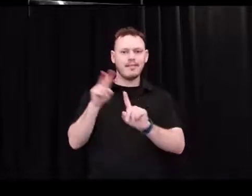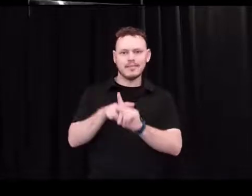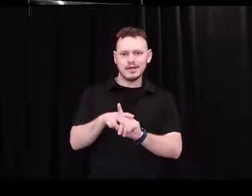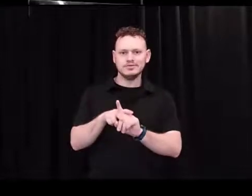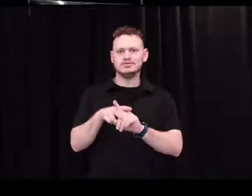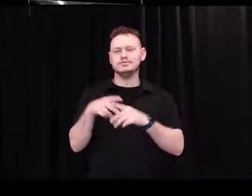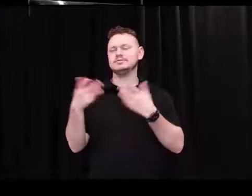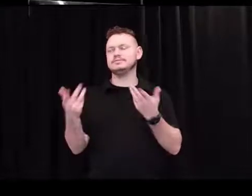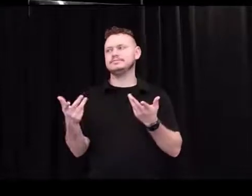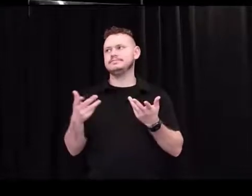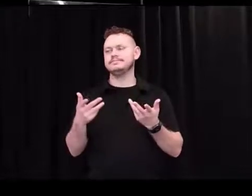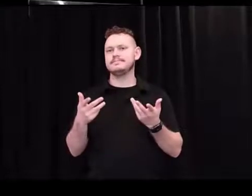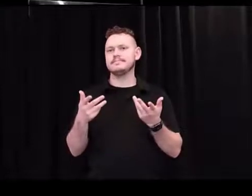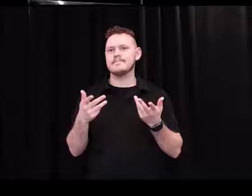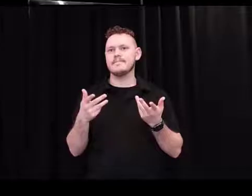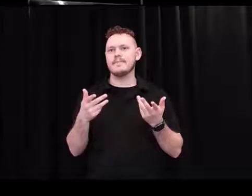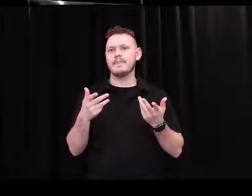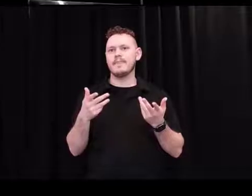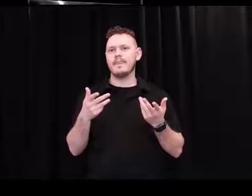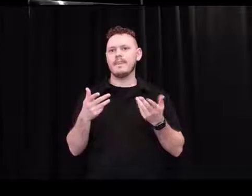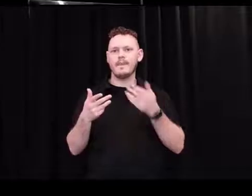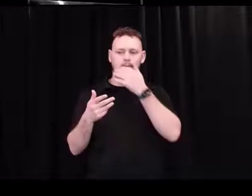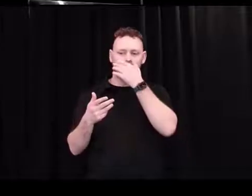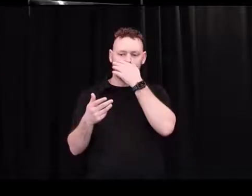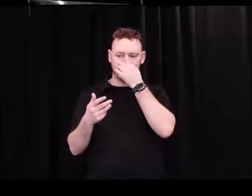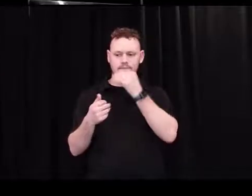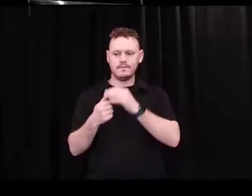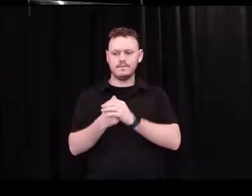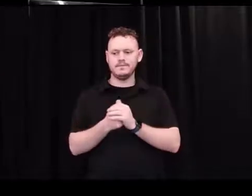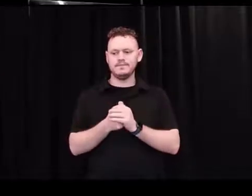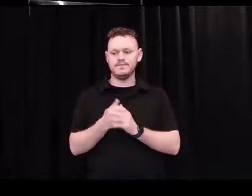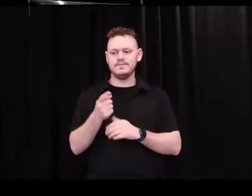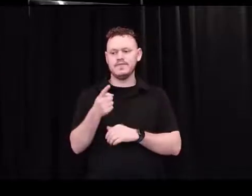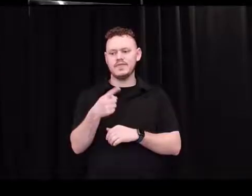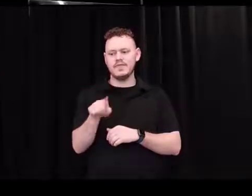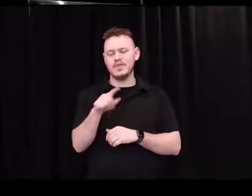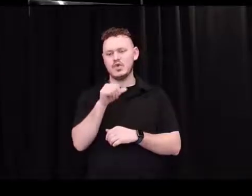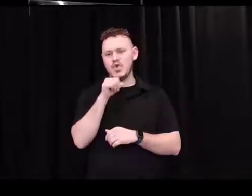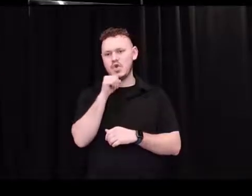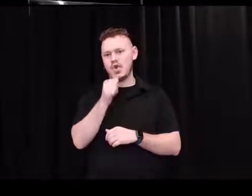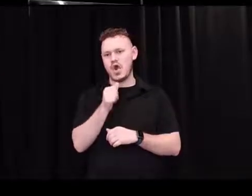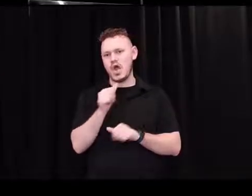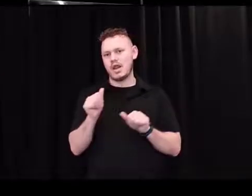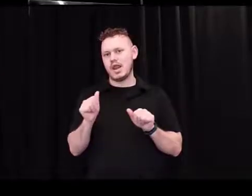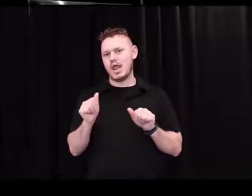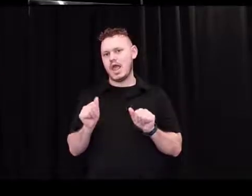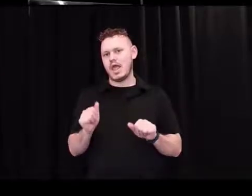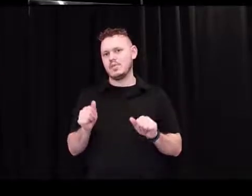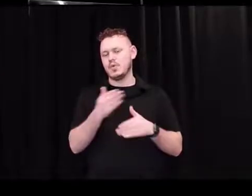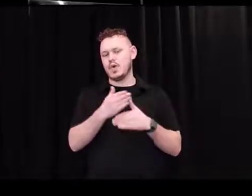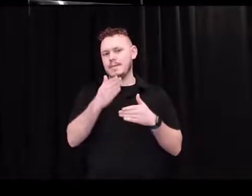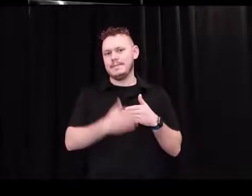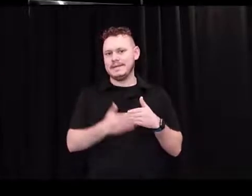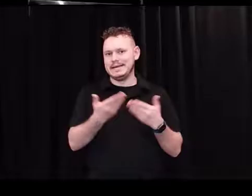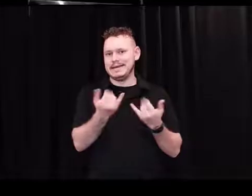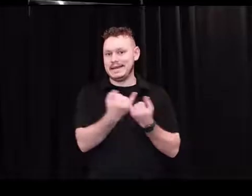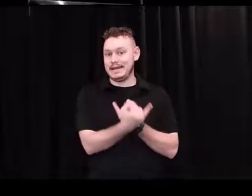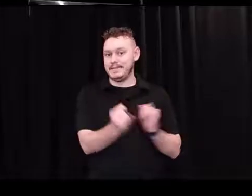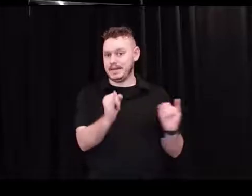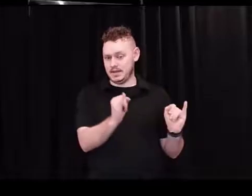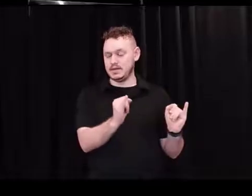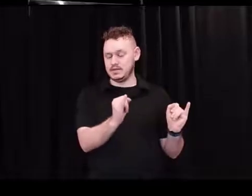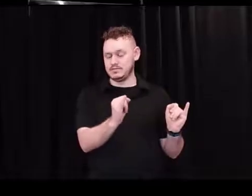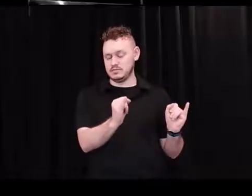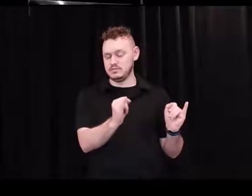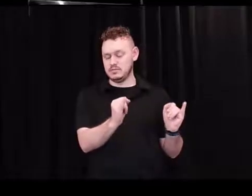[Audience Member 3] And they're not necessarily able to be completed independently. Is there,